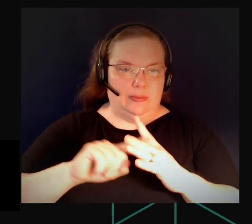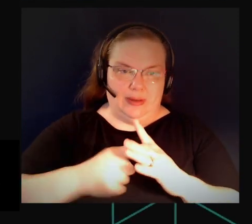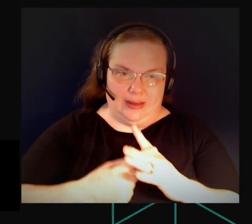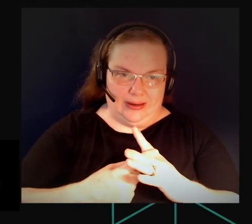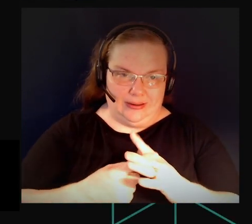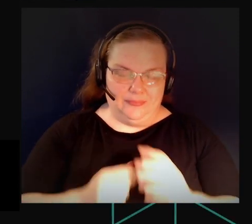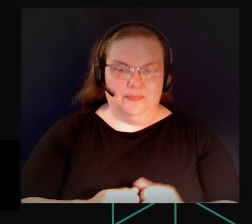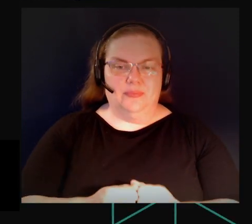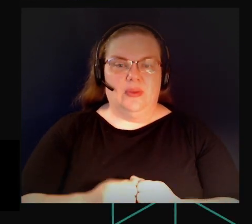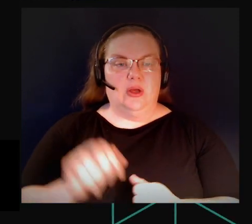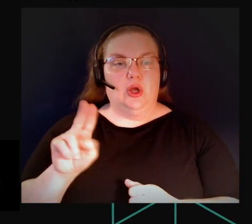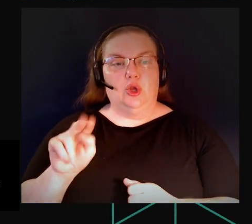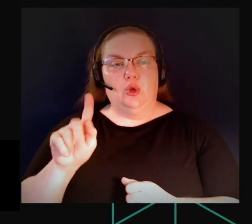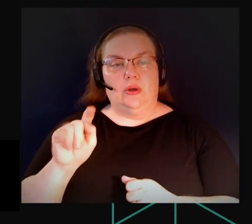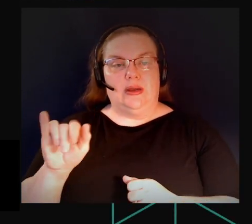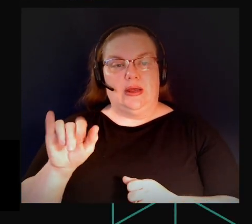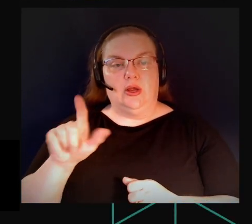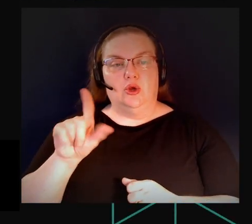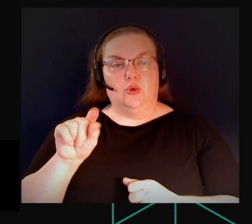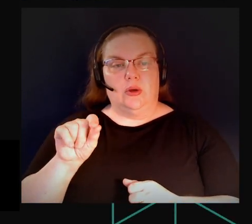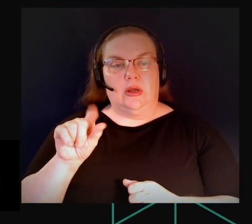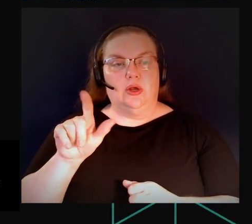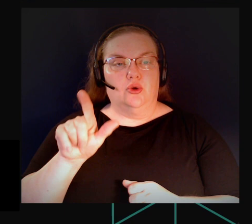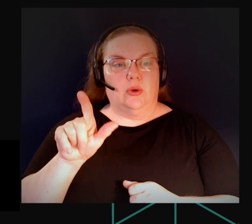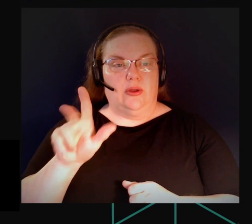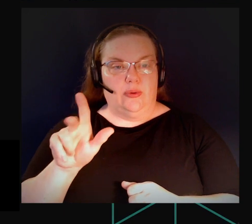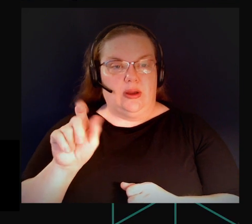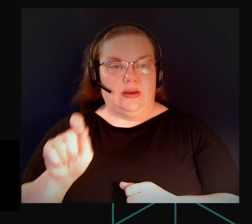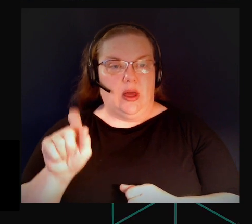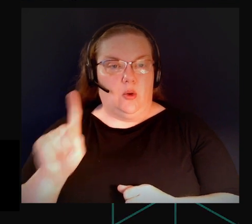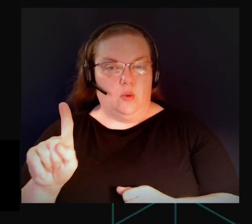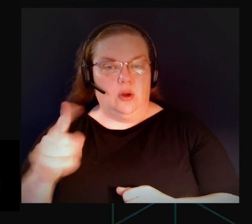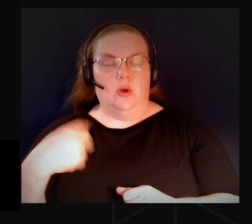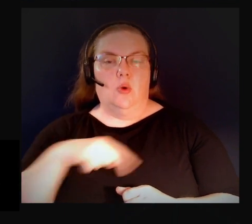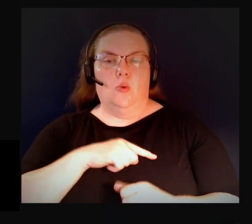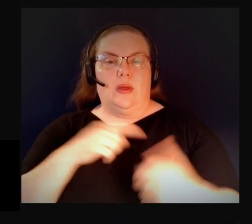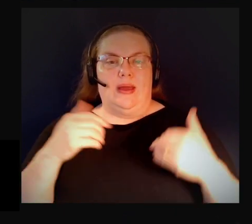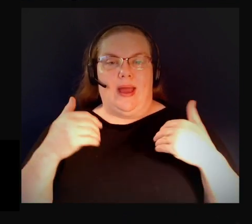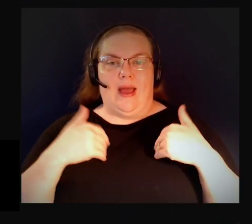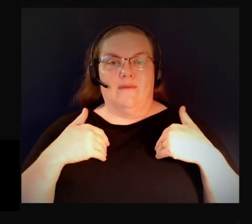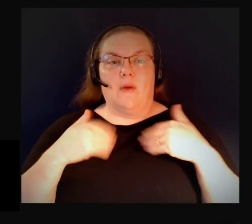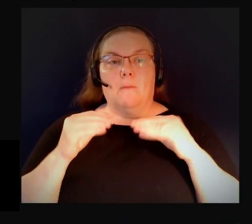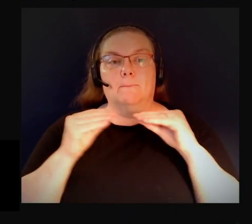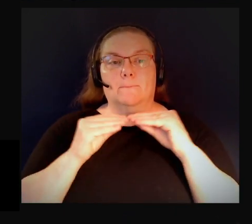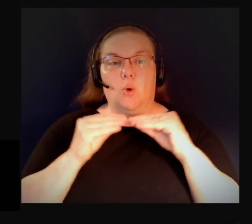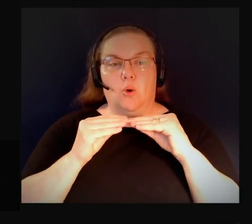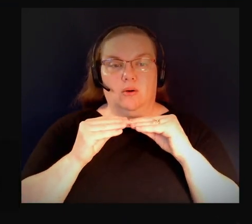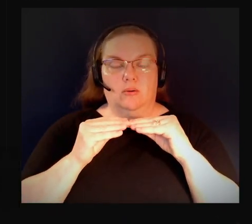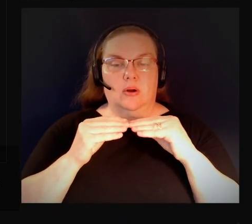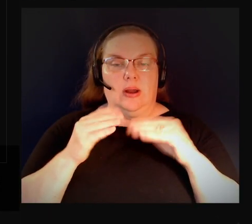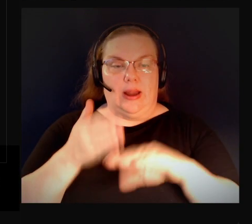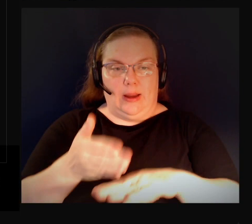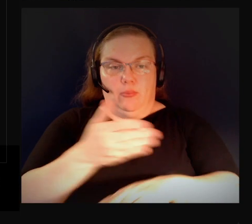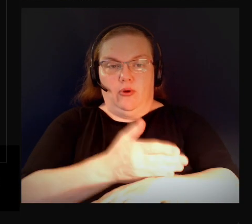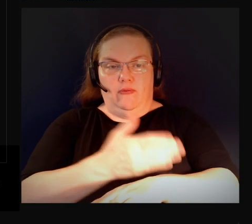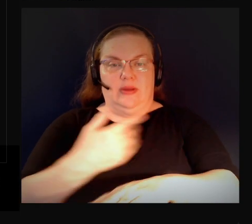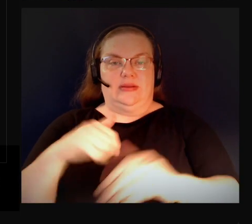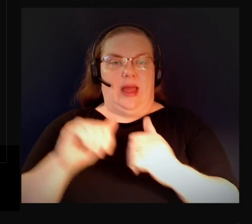In Unity 2023.1, we landed further improvements to how we submit work to the GPU. With DirectX 12,